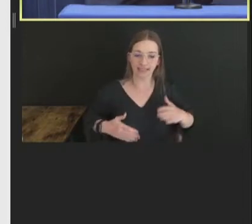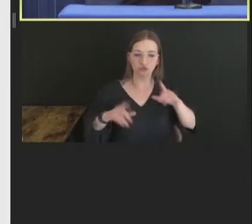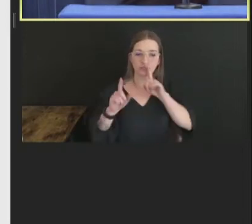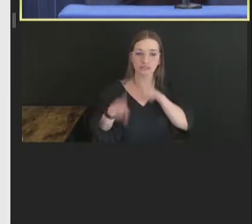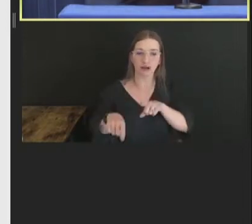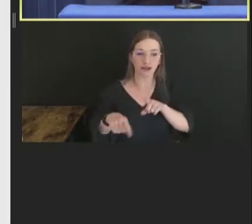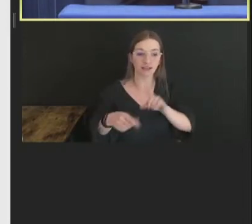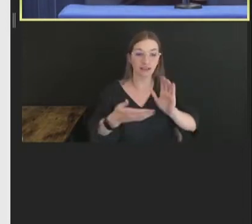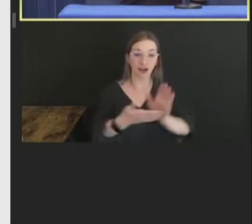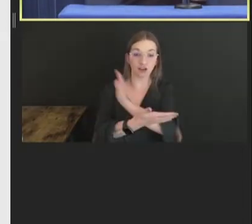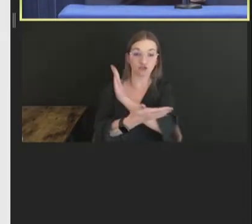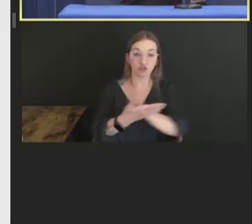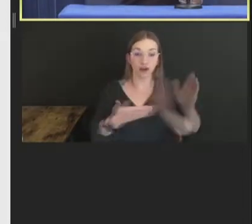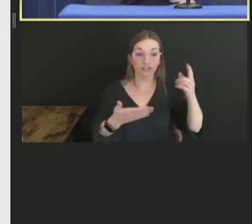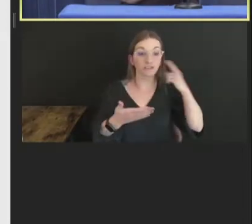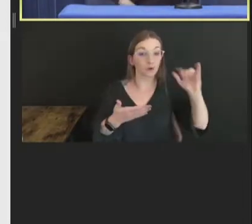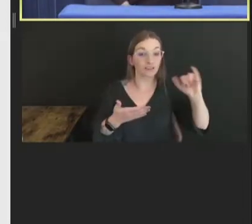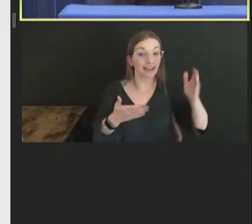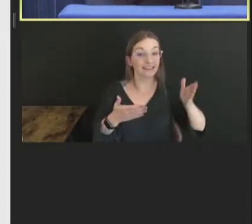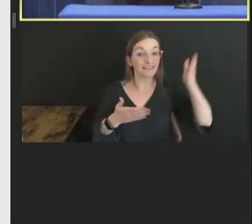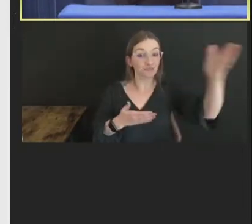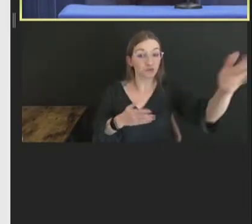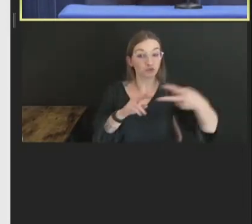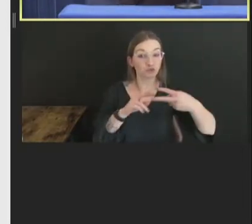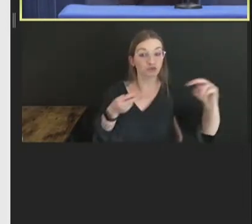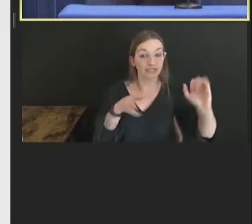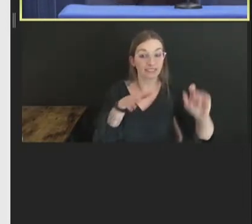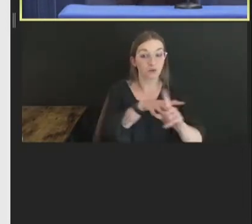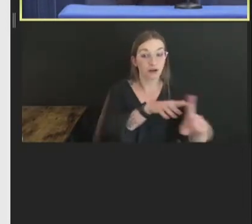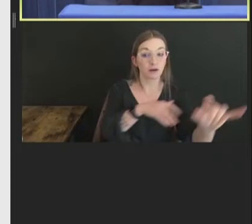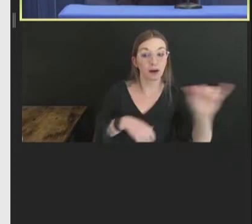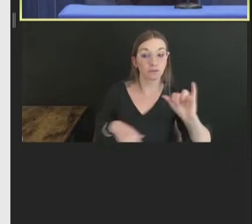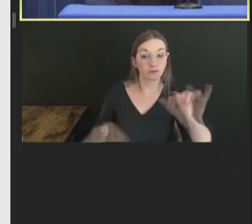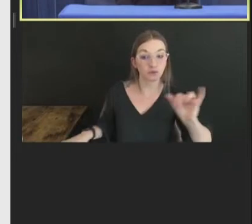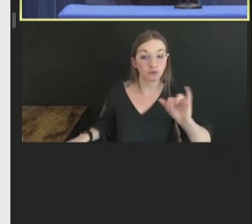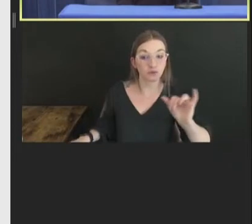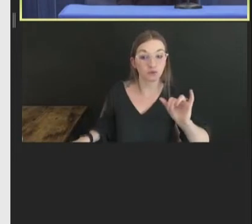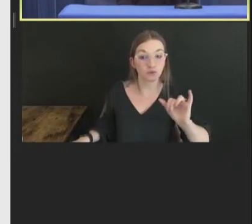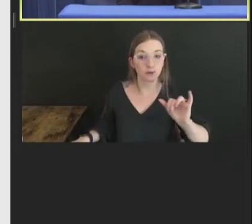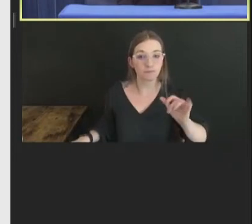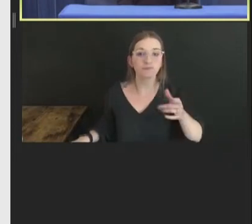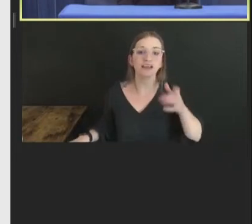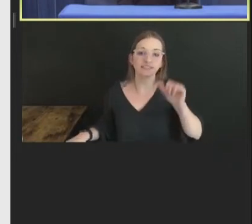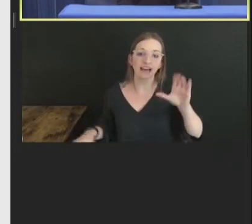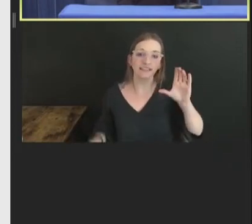for future strains that come down the pike. And that's what the COVAIL study is really aimed at